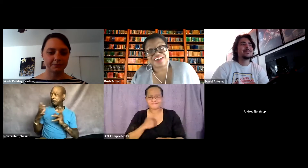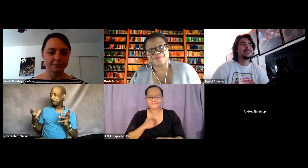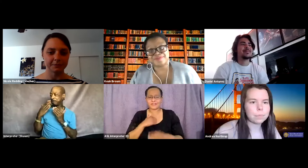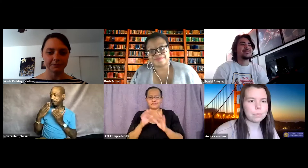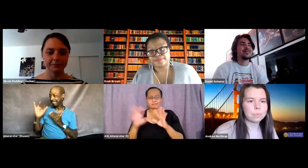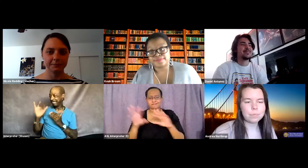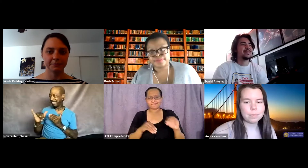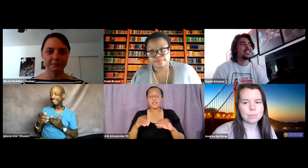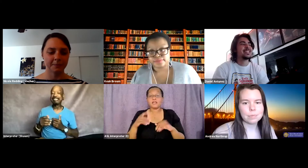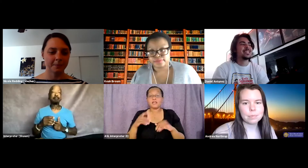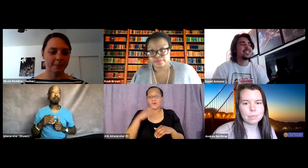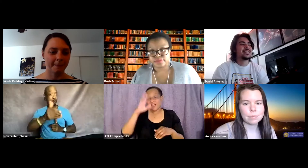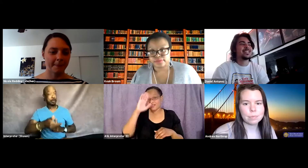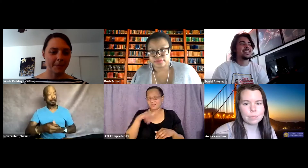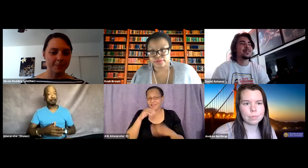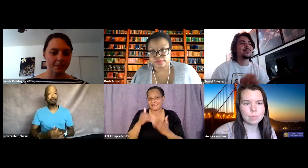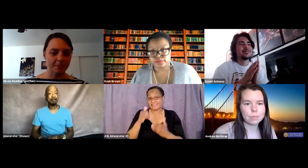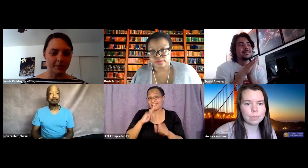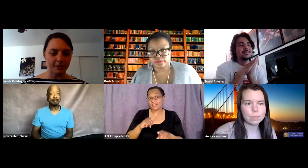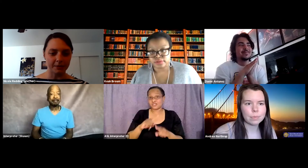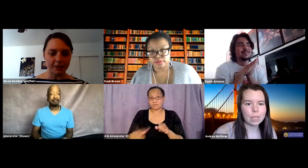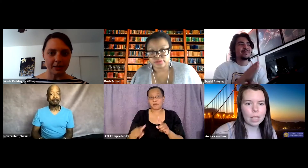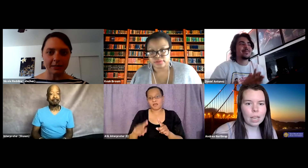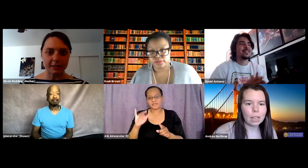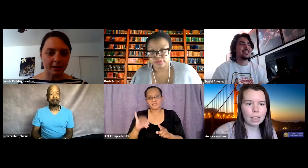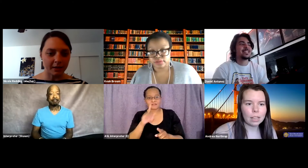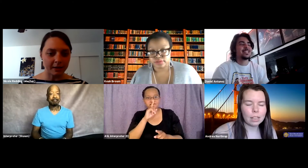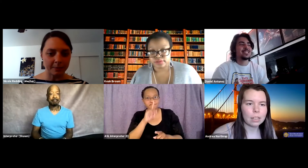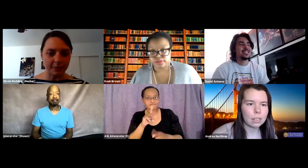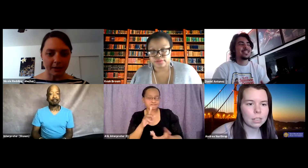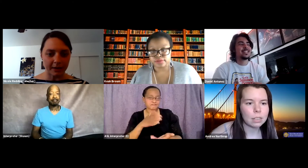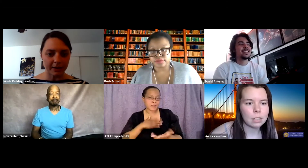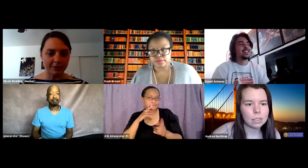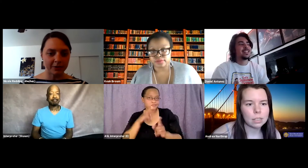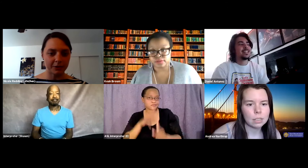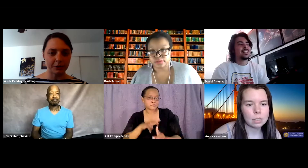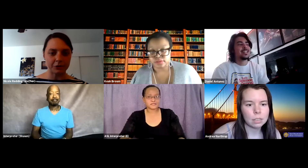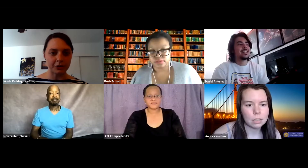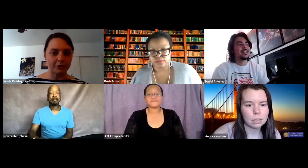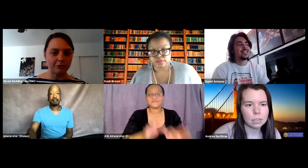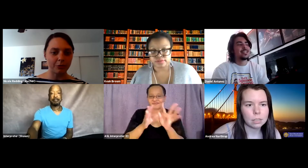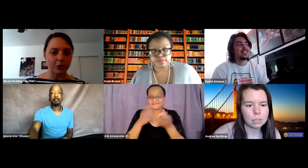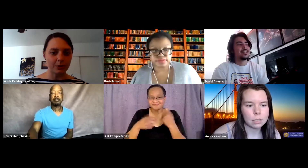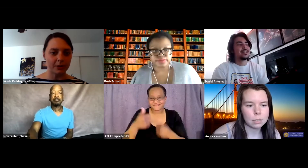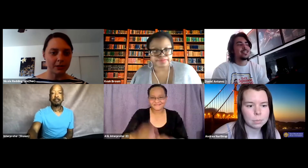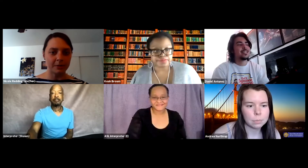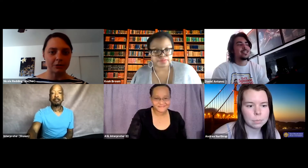Keah Brown: You're welcome. Nicole Redding (she/her): All right, and I have another question for you and then I'm